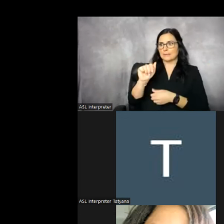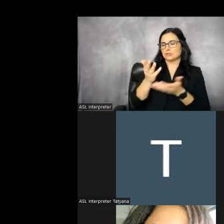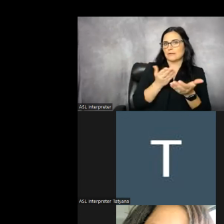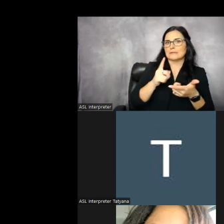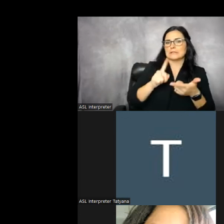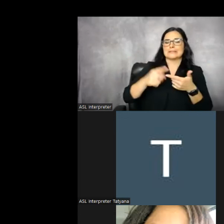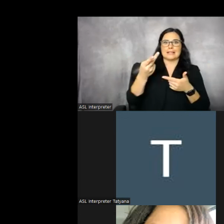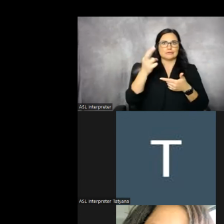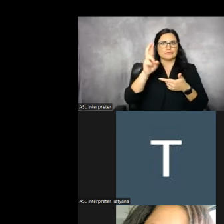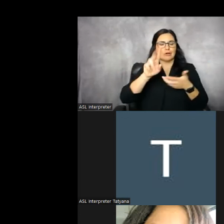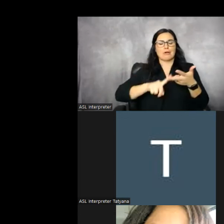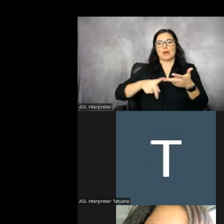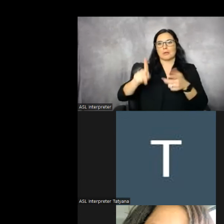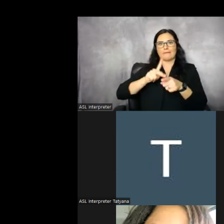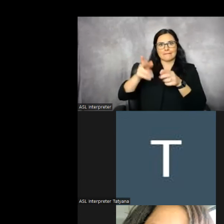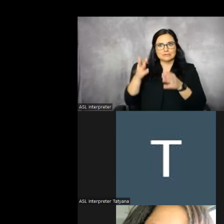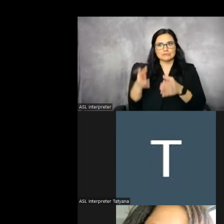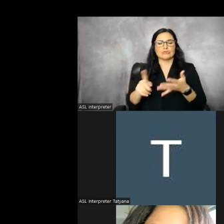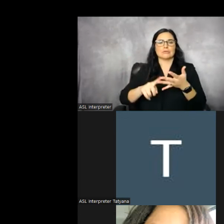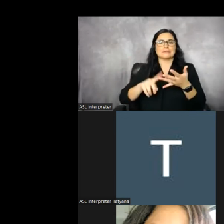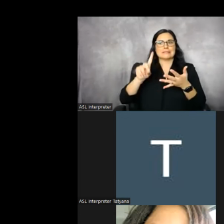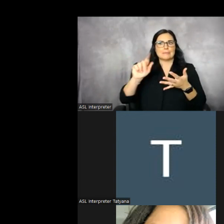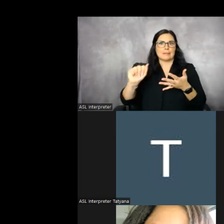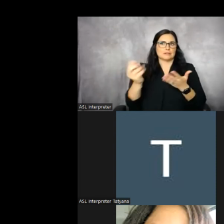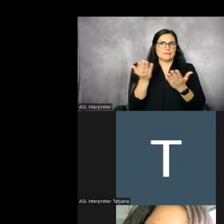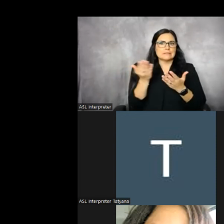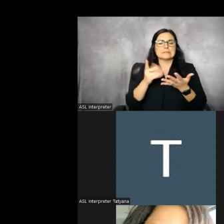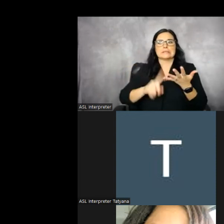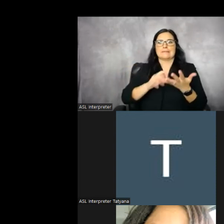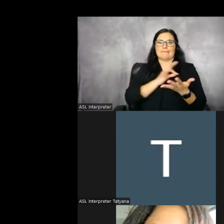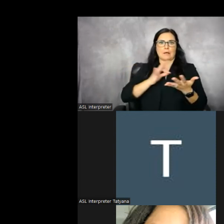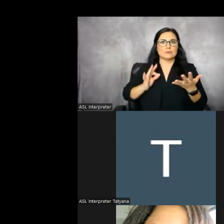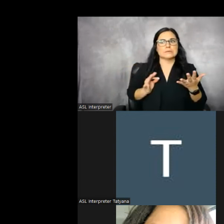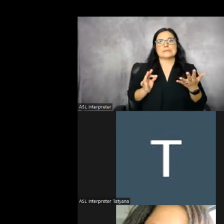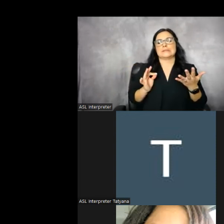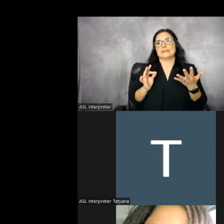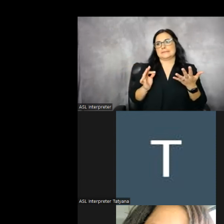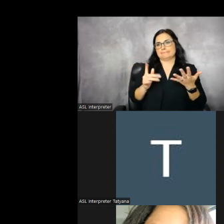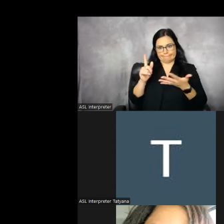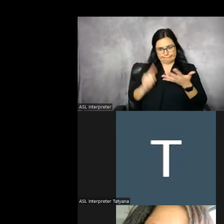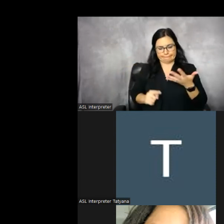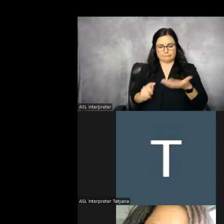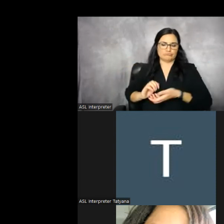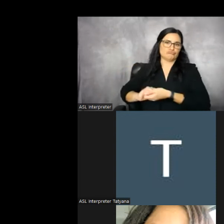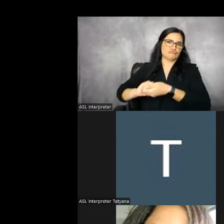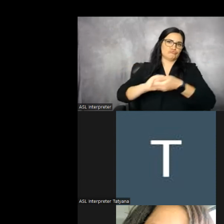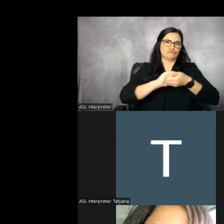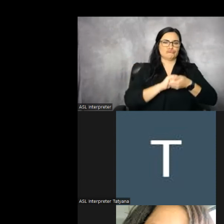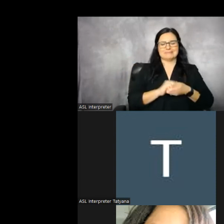often HR, the professionals in disability services, faculty, et cetera, to come up with a well crafted EEAAP.